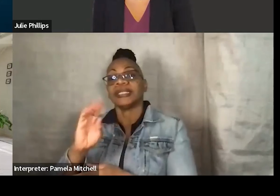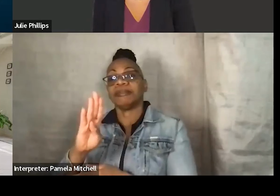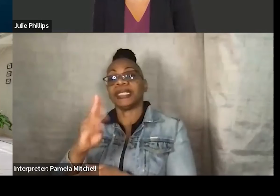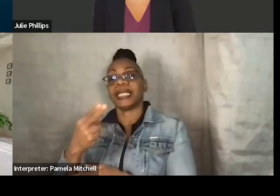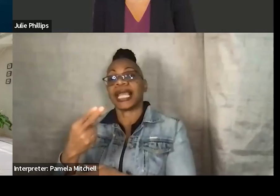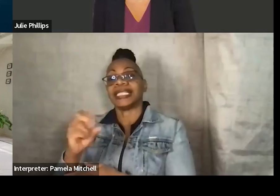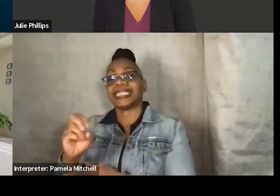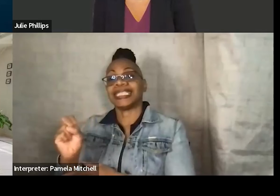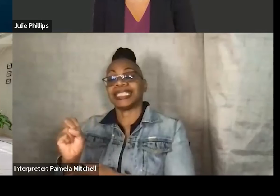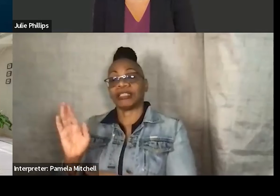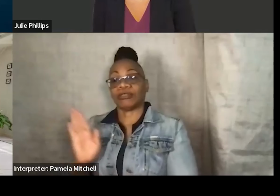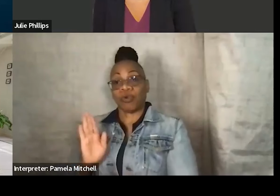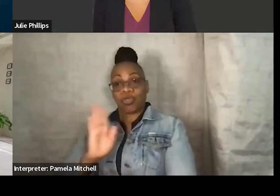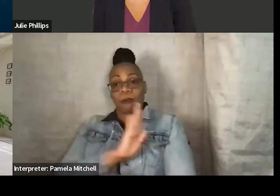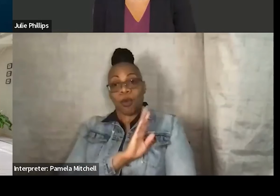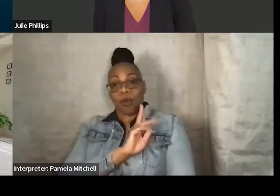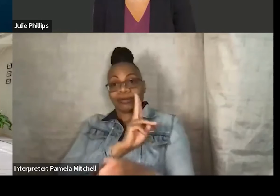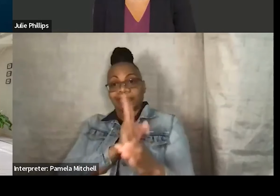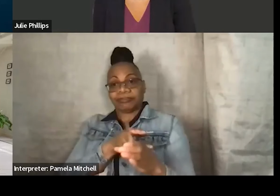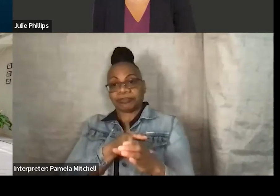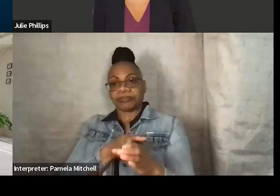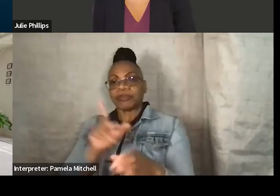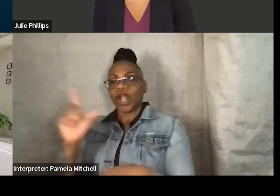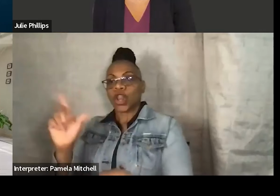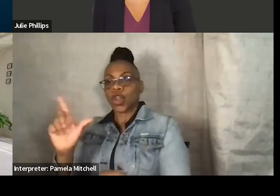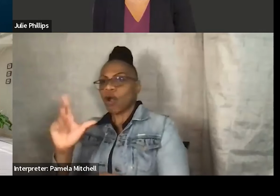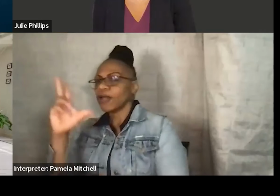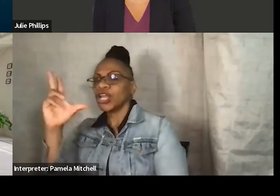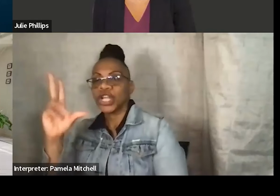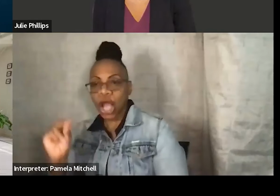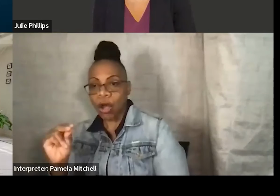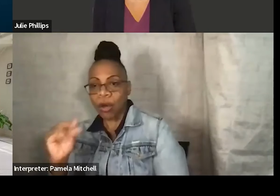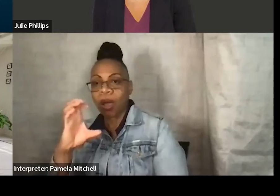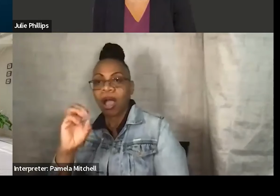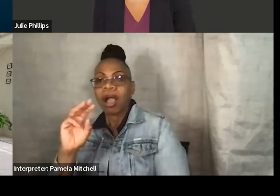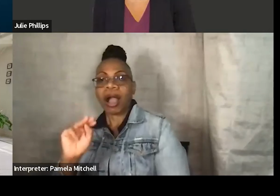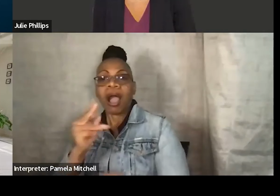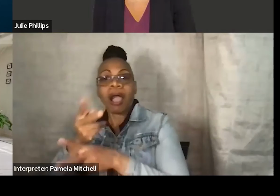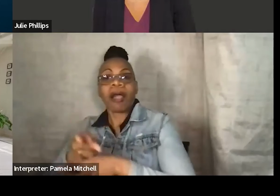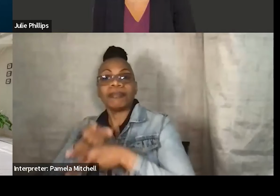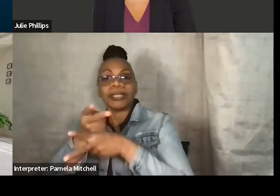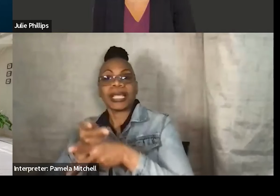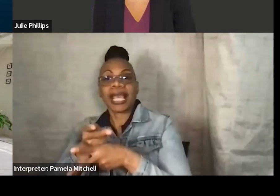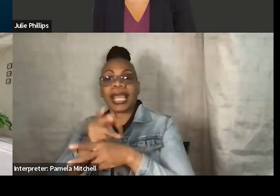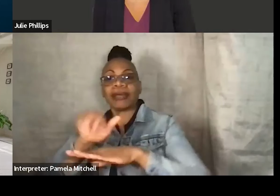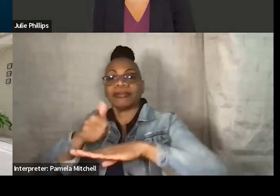[Laurie] Oh, okay, so no, actually CommCare was formed by our CEOs,